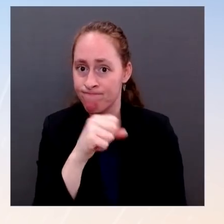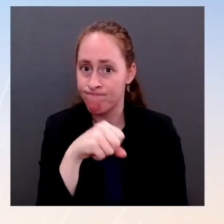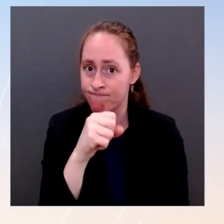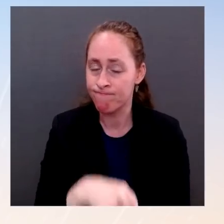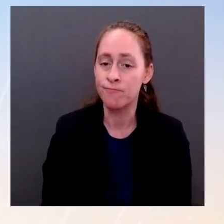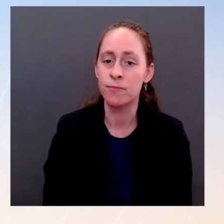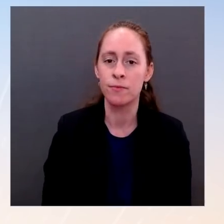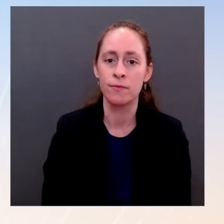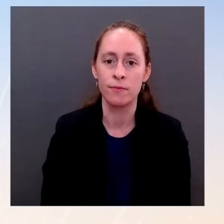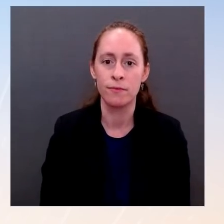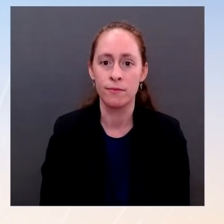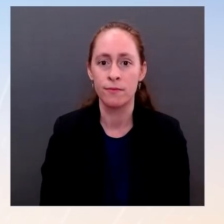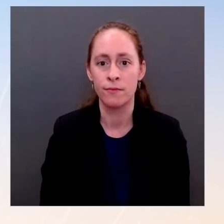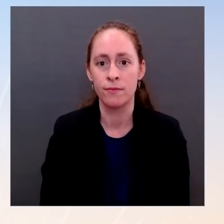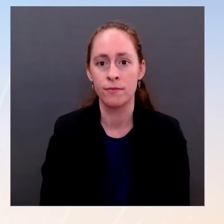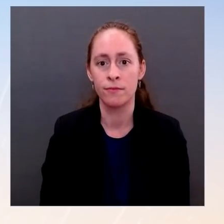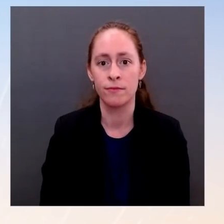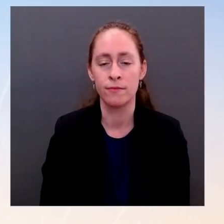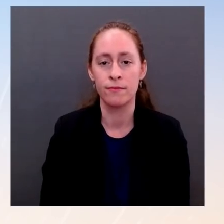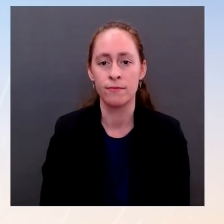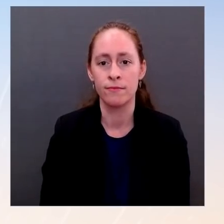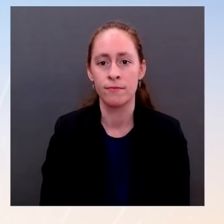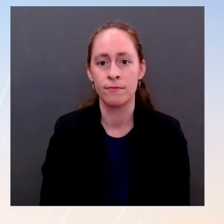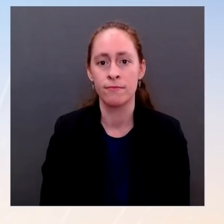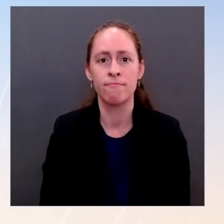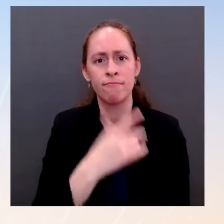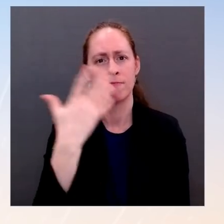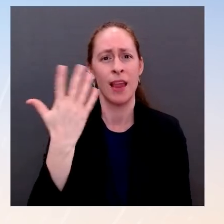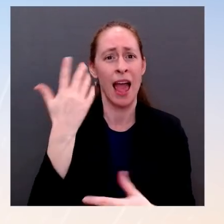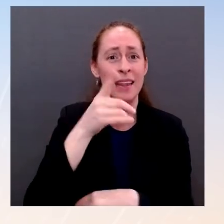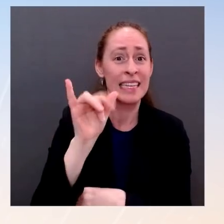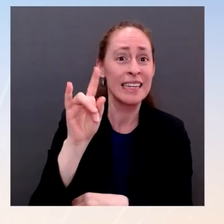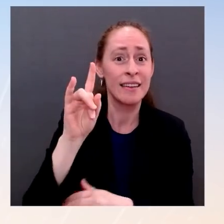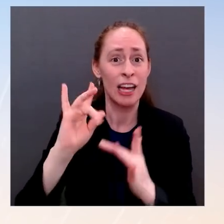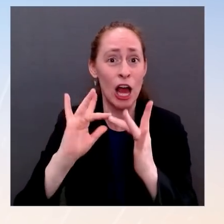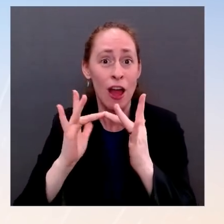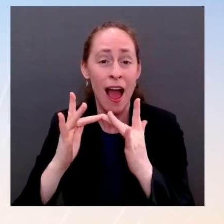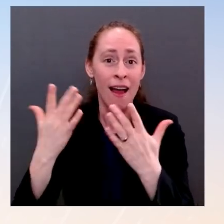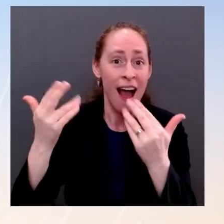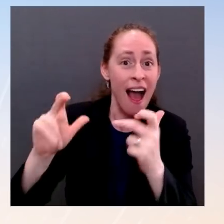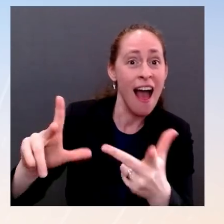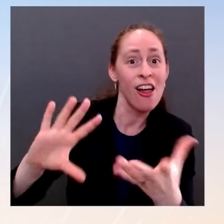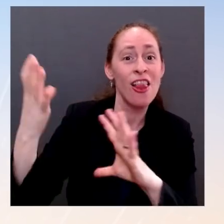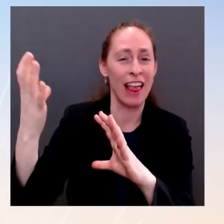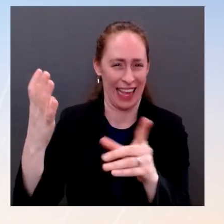These disruptive cyber operations could be leveraged if Russia takes further military action against Ukraine.